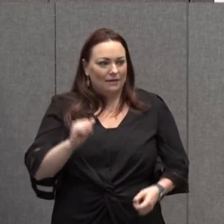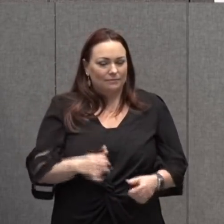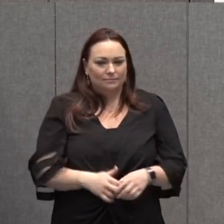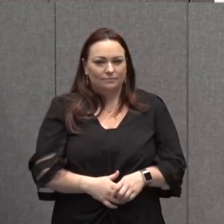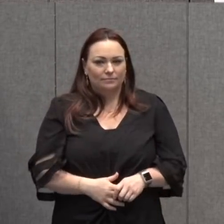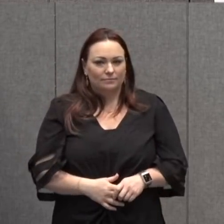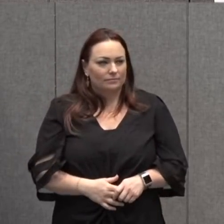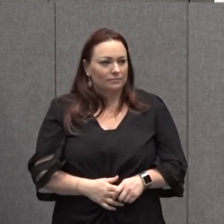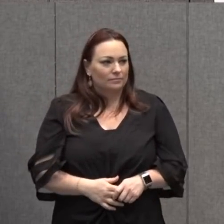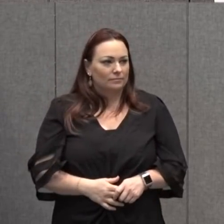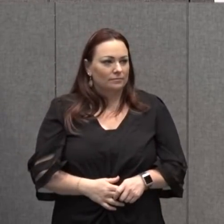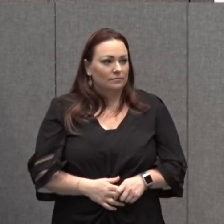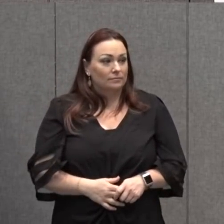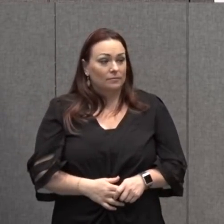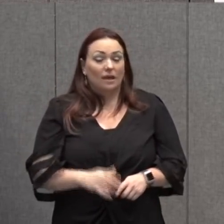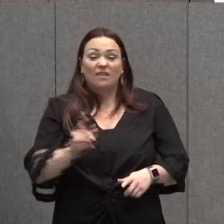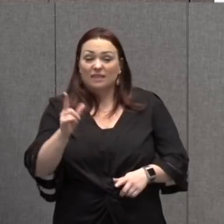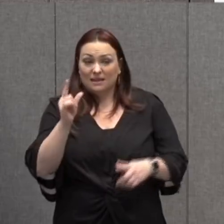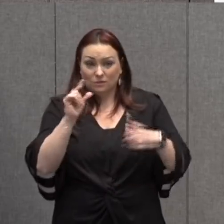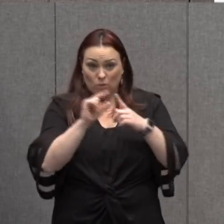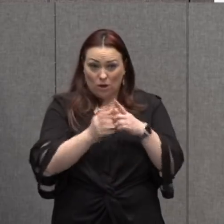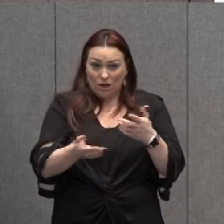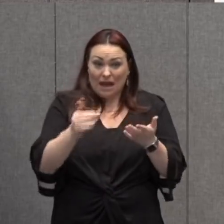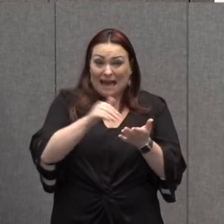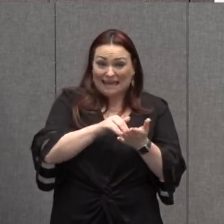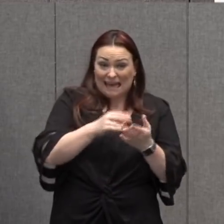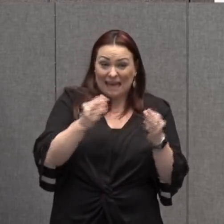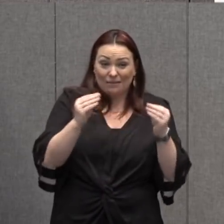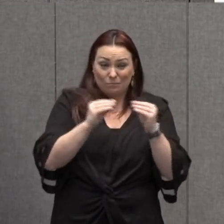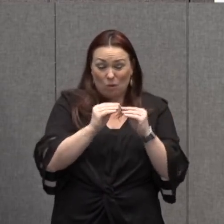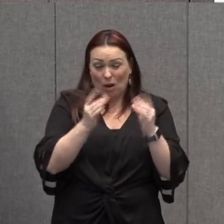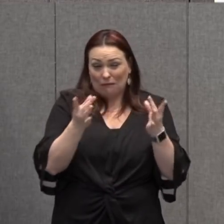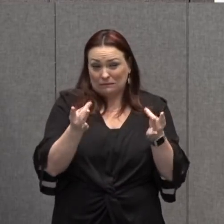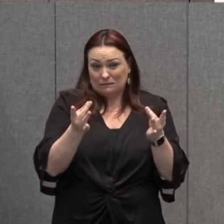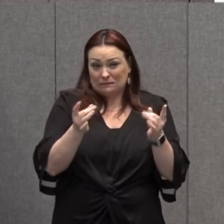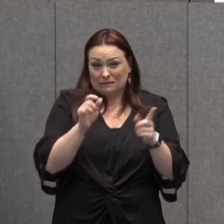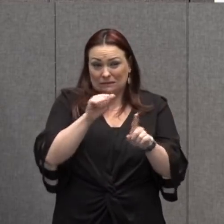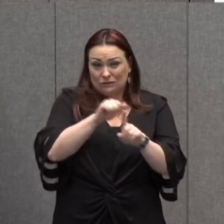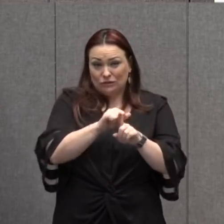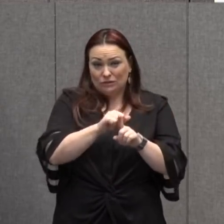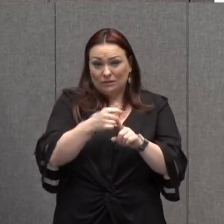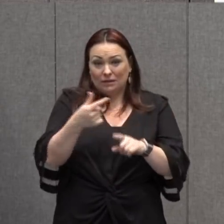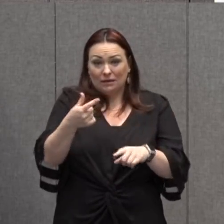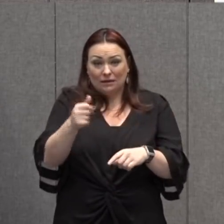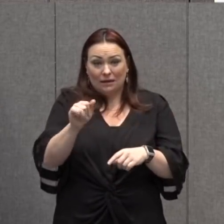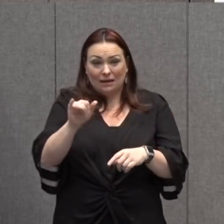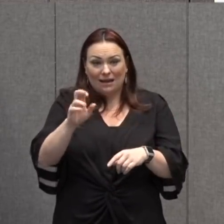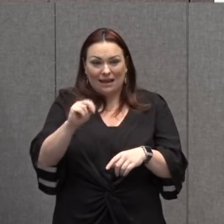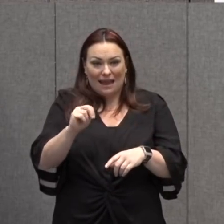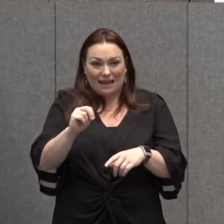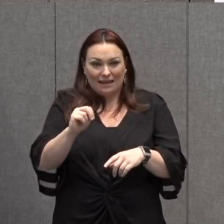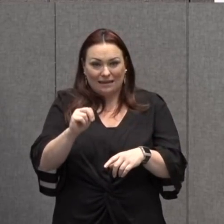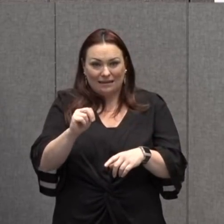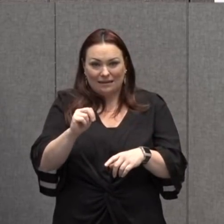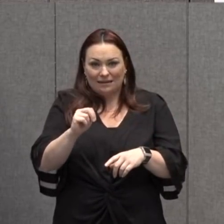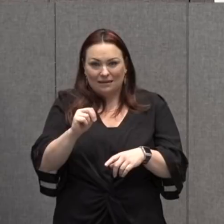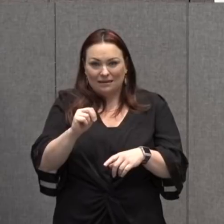Now this one is a tricky word because I recognize this word, gain, but it's not A-gain. - A-gain.